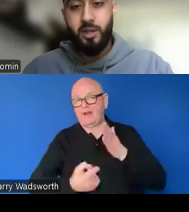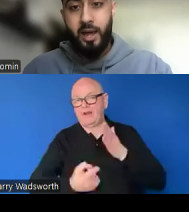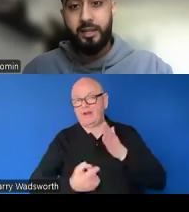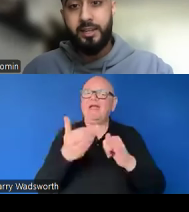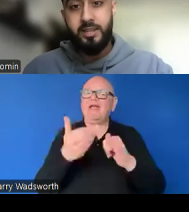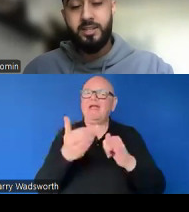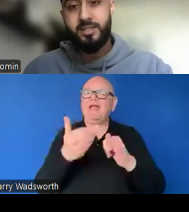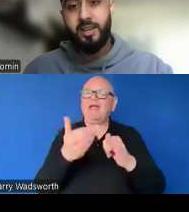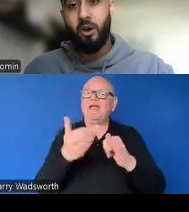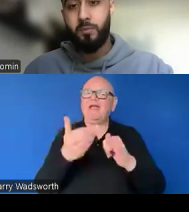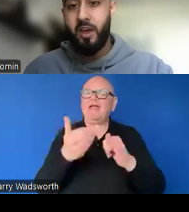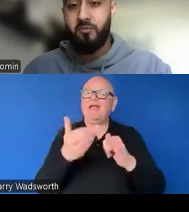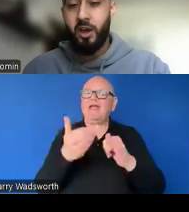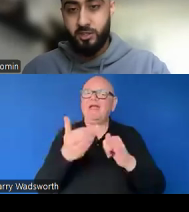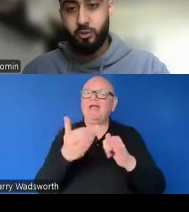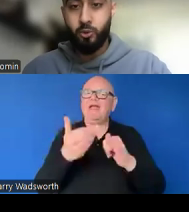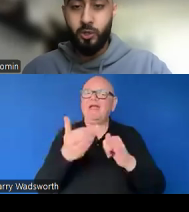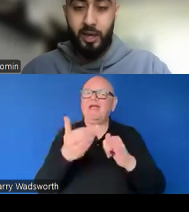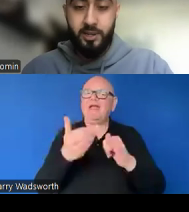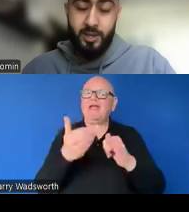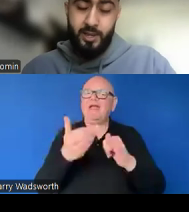to at least set up their first Google Ad, and from that,